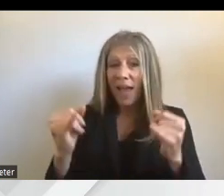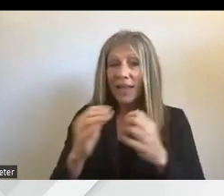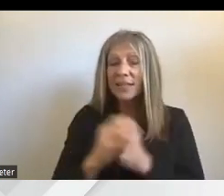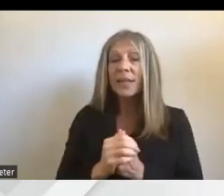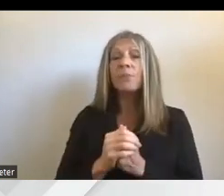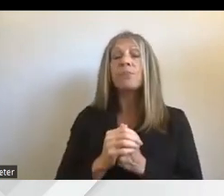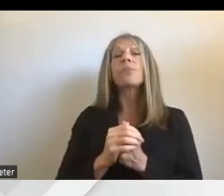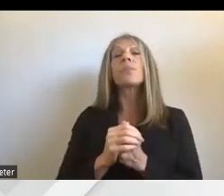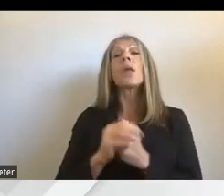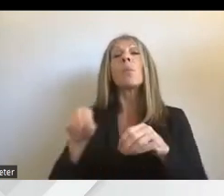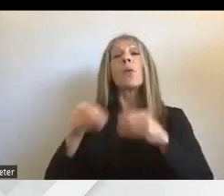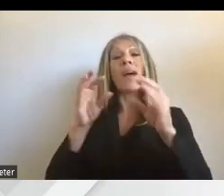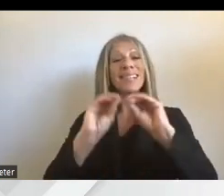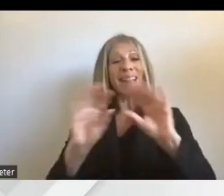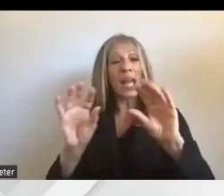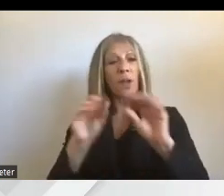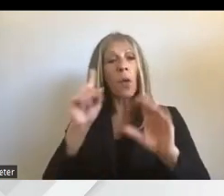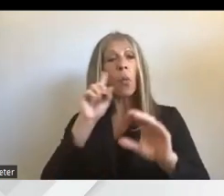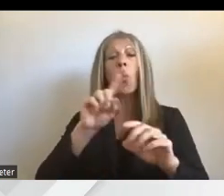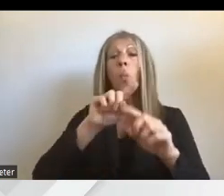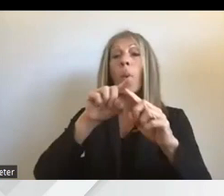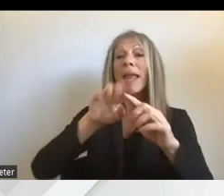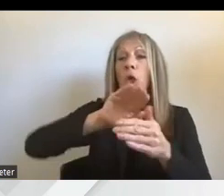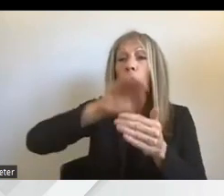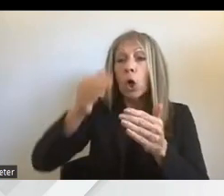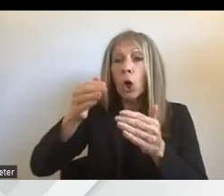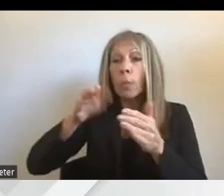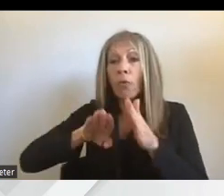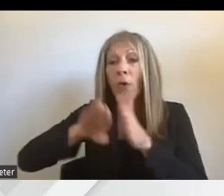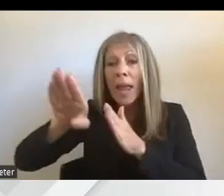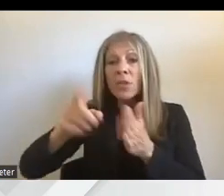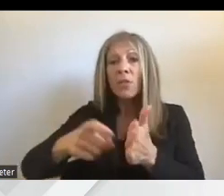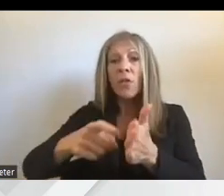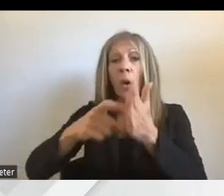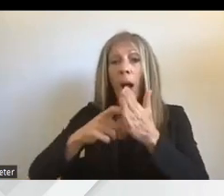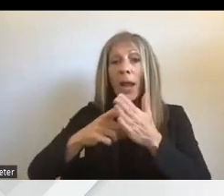it provides clarification for when curb ramps are required at intersection